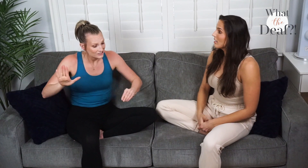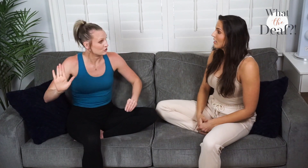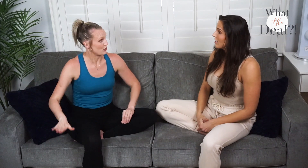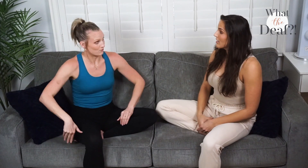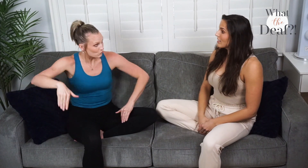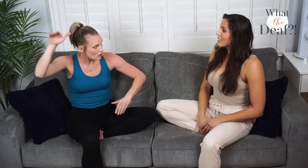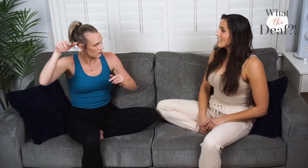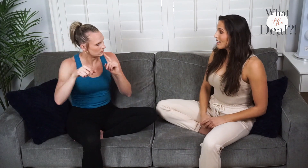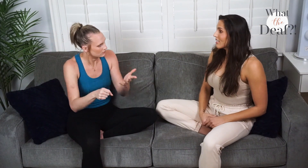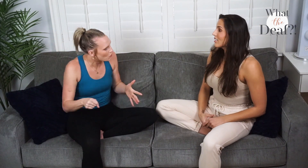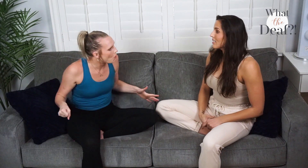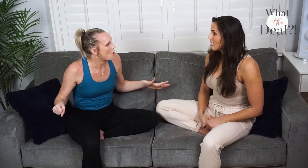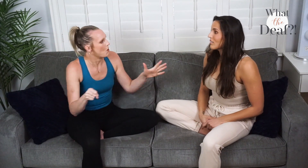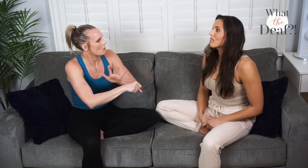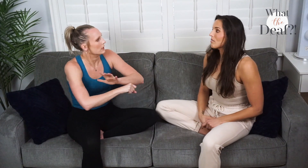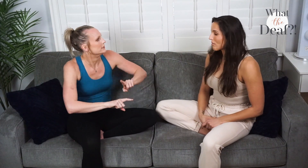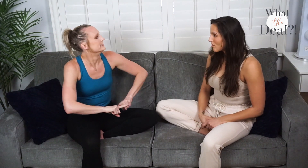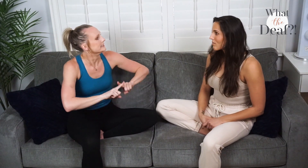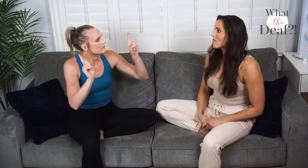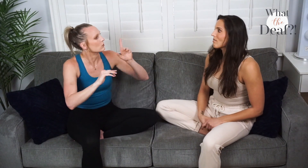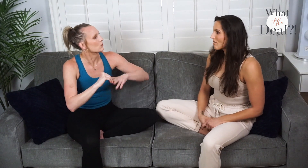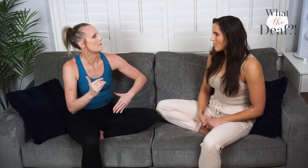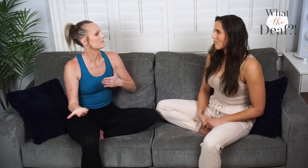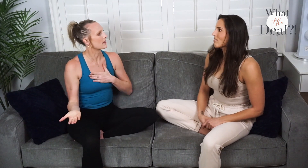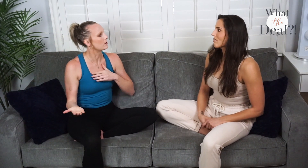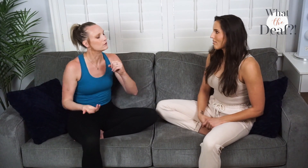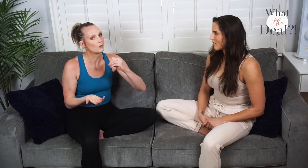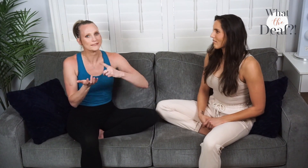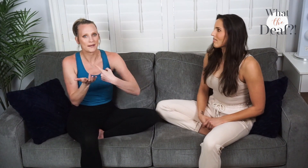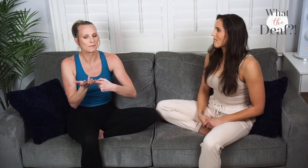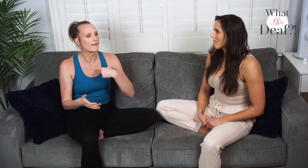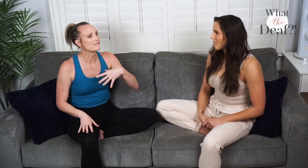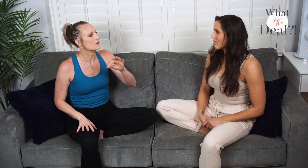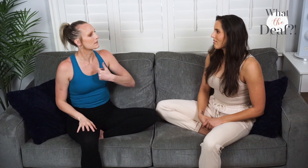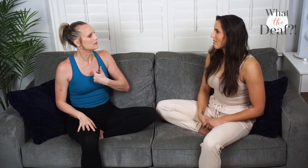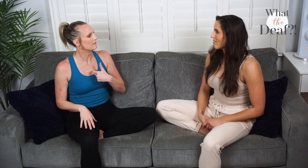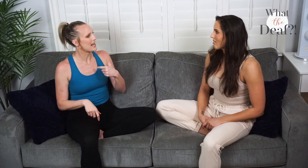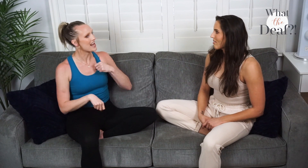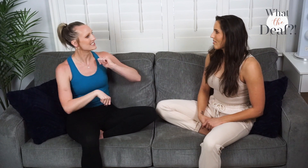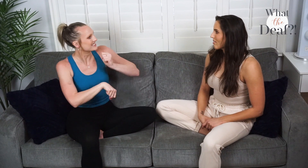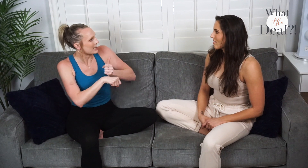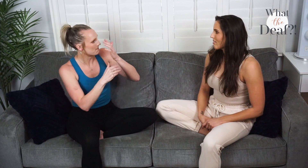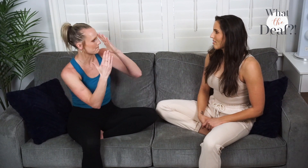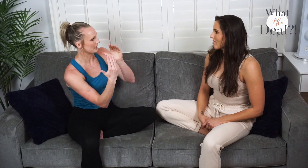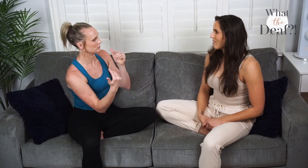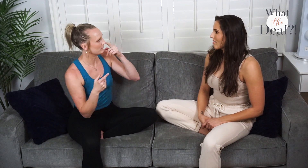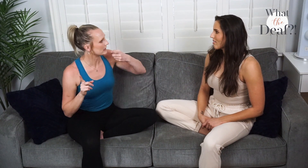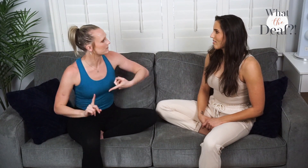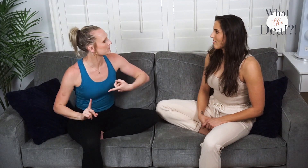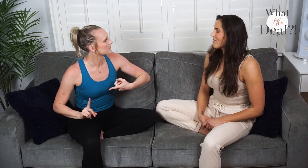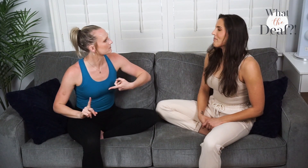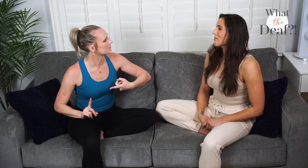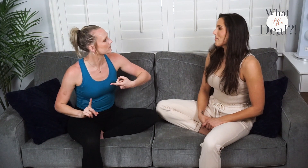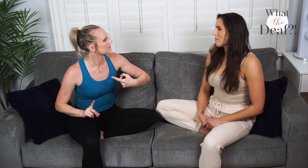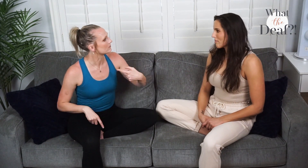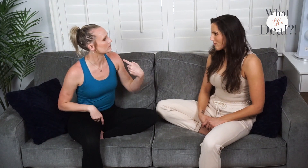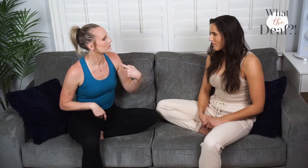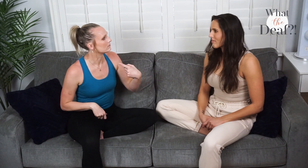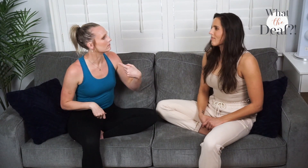His upbringing is completely different than what mine was. And so sometimes I find myself setting expectations for him.